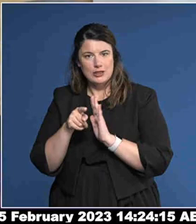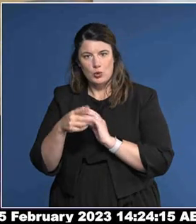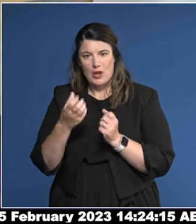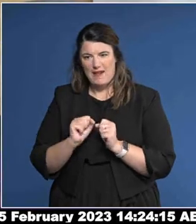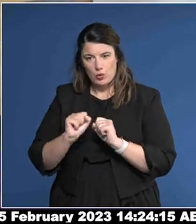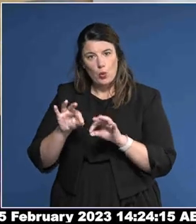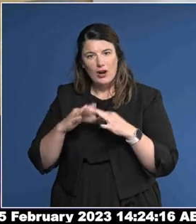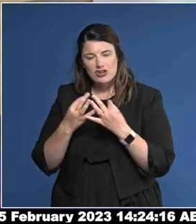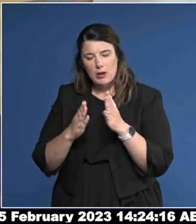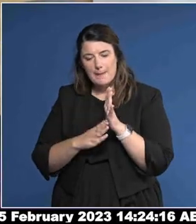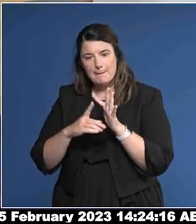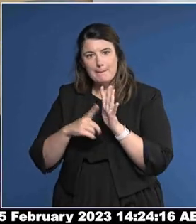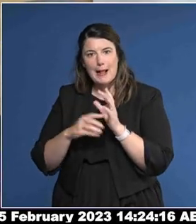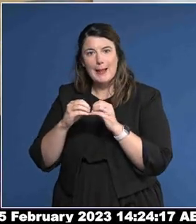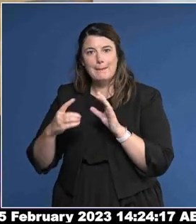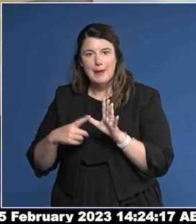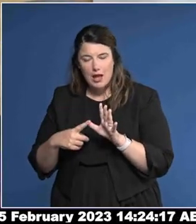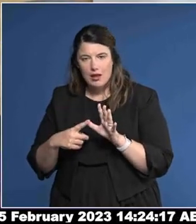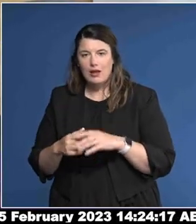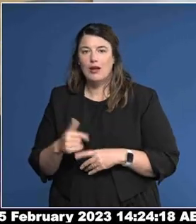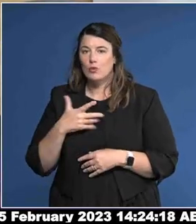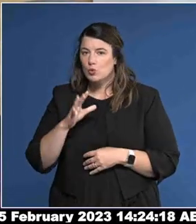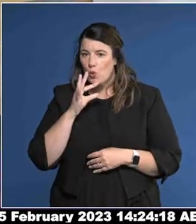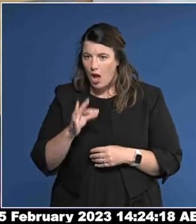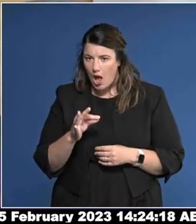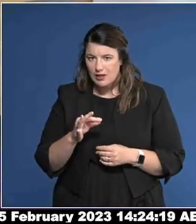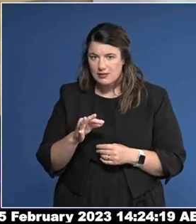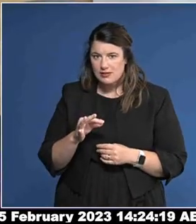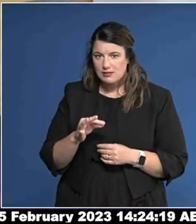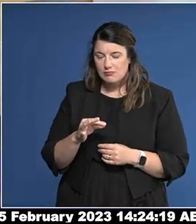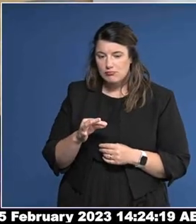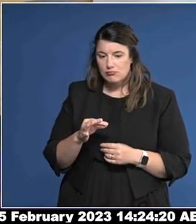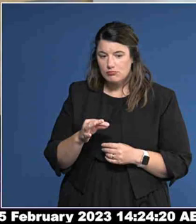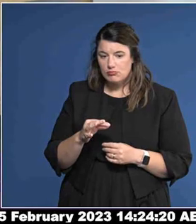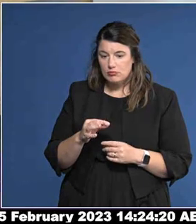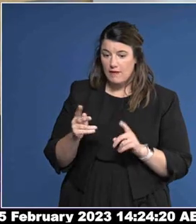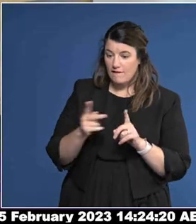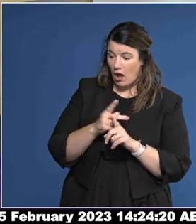From your experience, what is the nature of the violence, abuse, neglect or exploitation